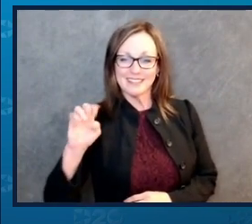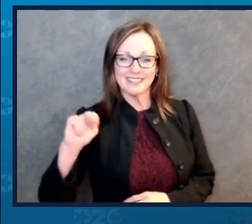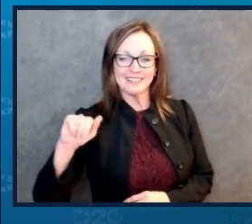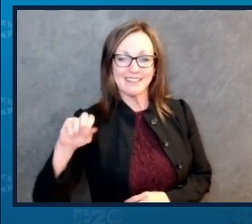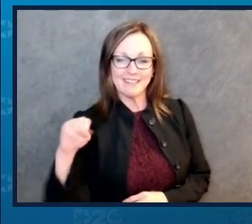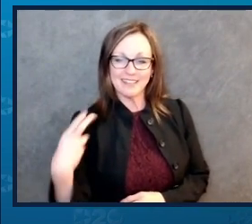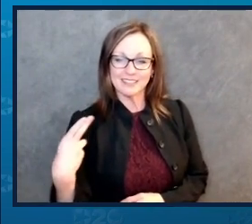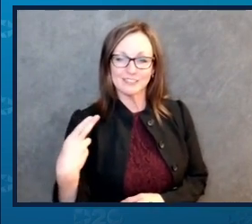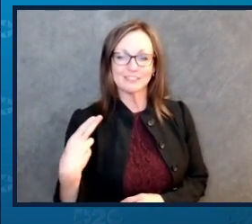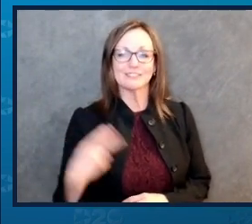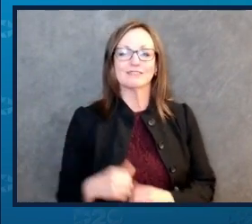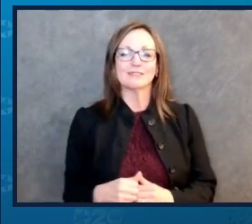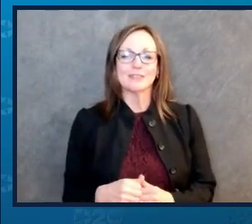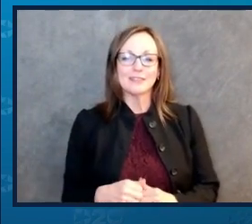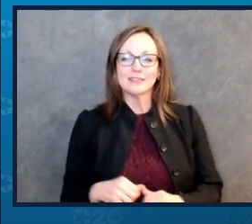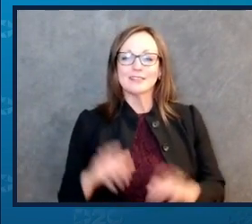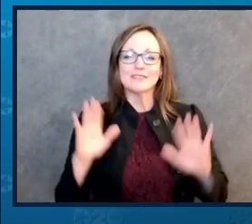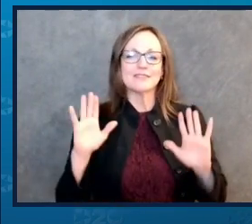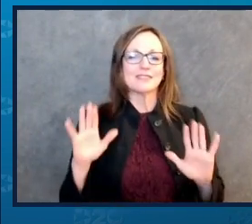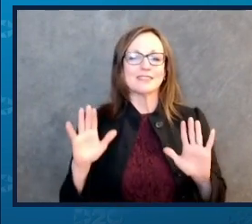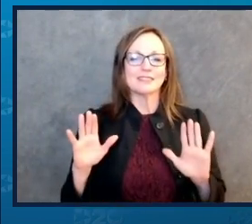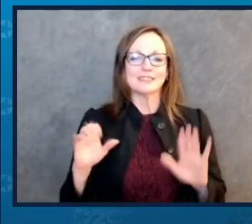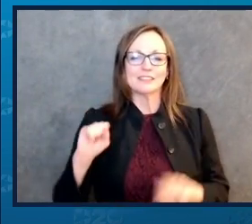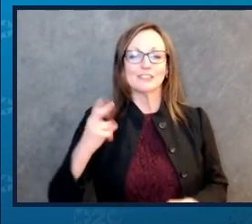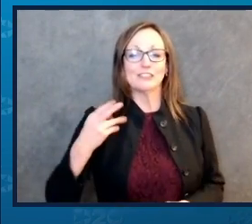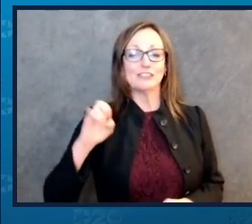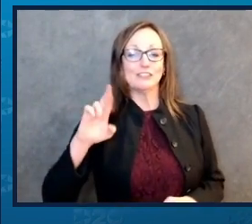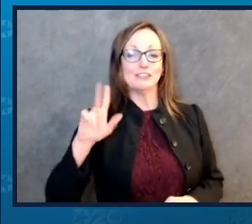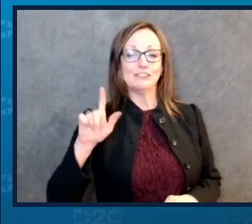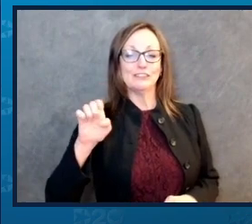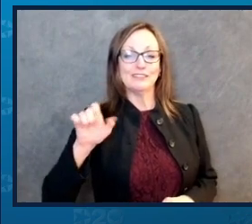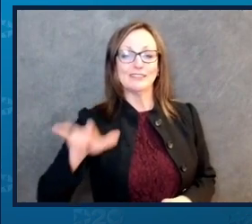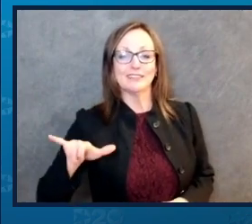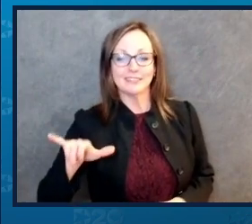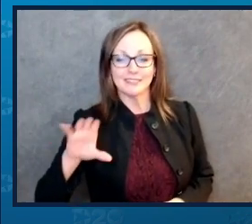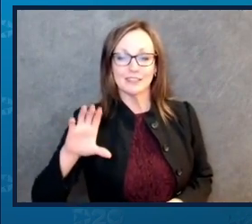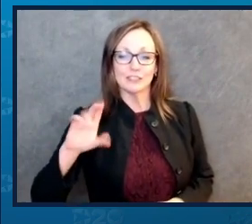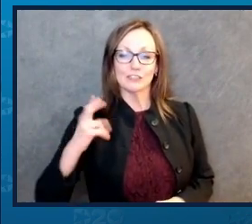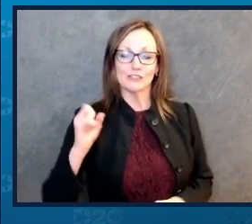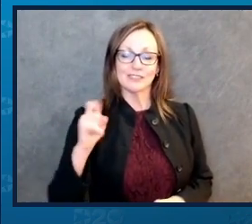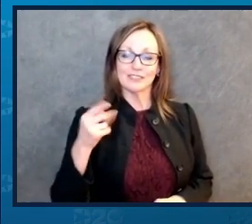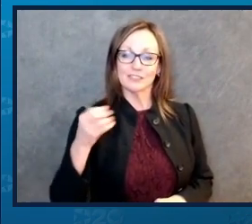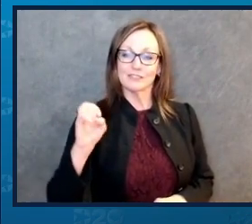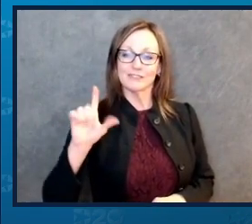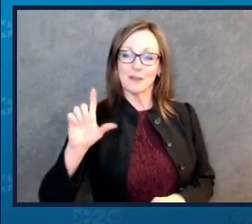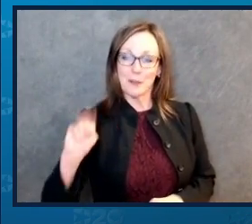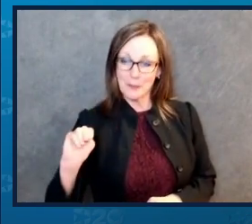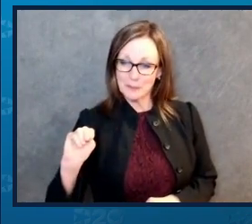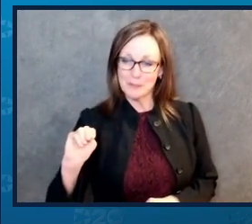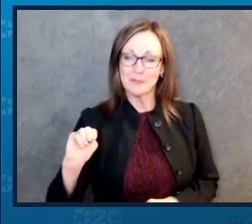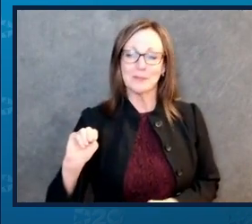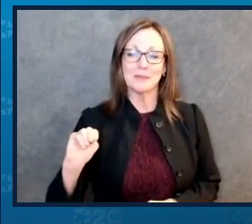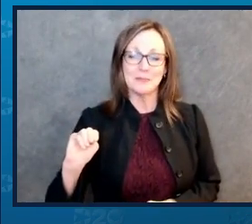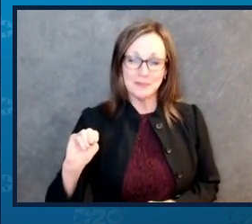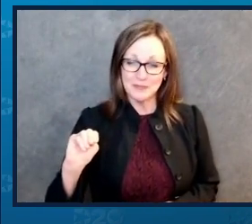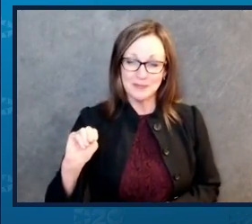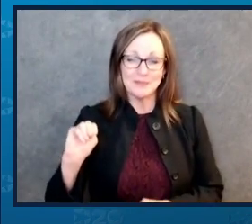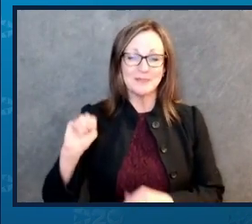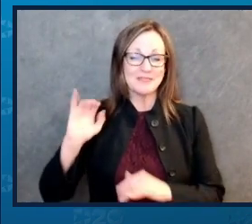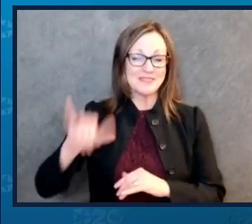WE'RE NOT OFTEN TAUGHT THEIR